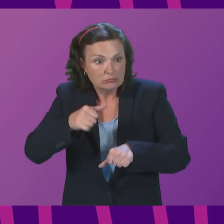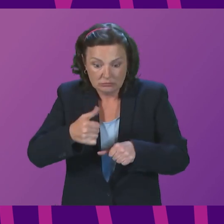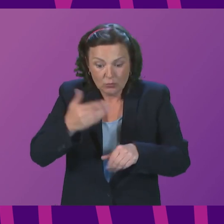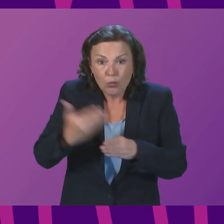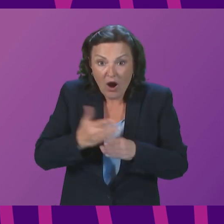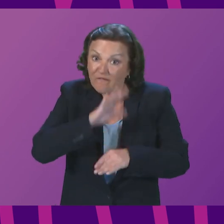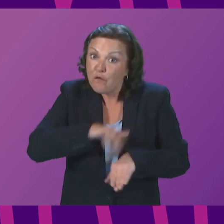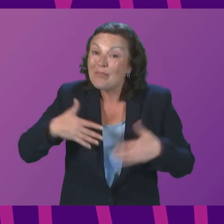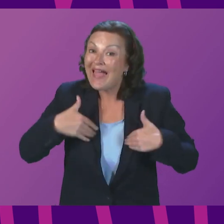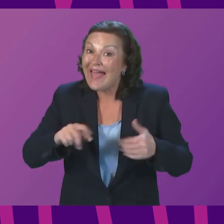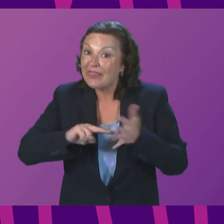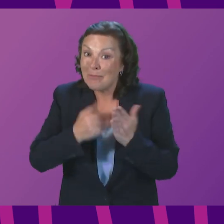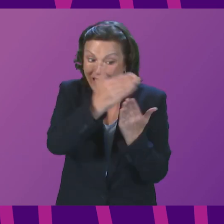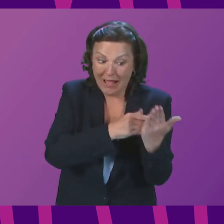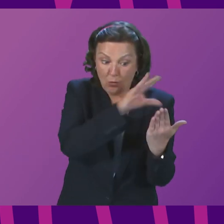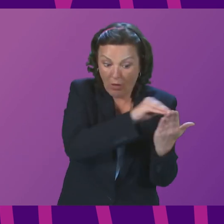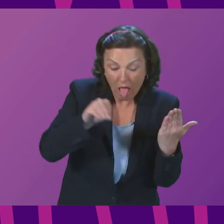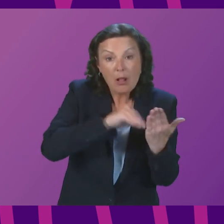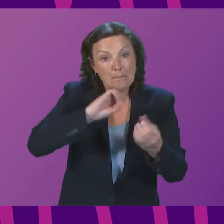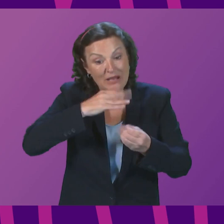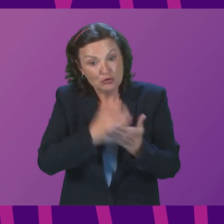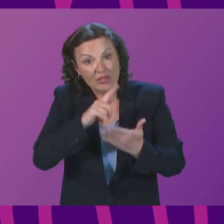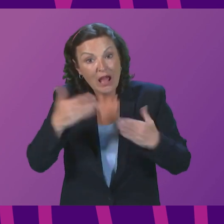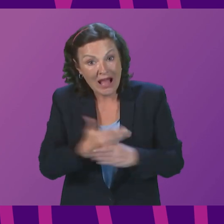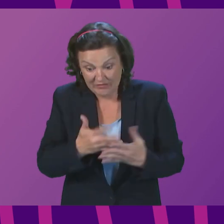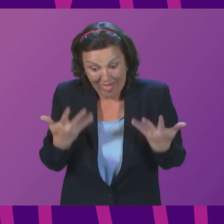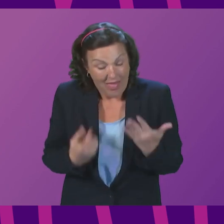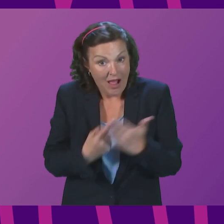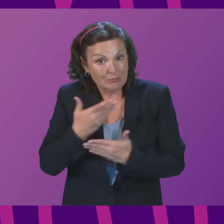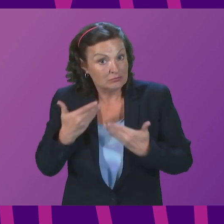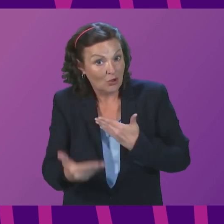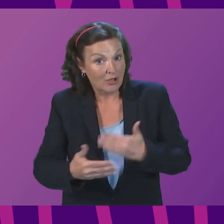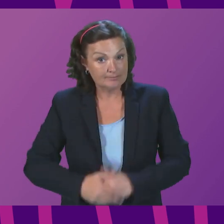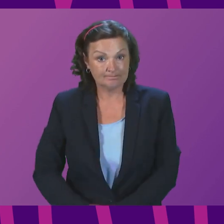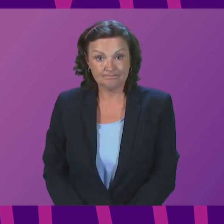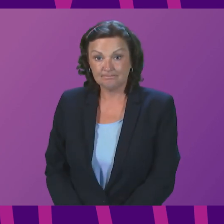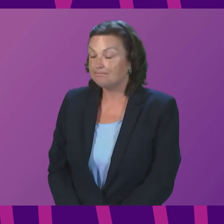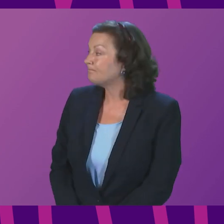Health Plan” that have not been forthcoming so far? Yes—the appointment will be meaningful.